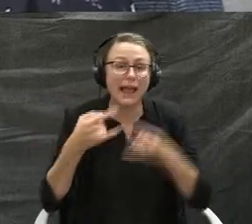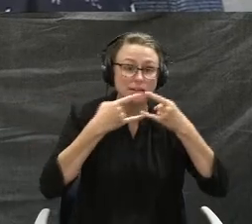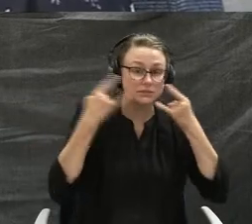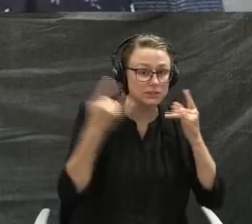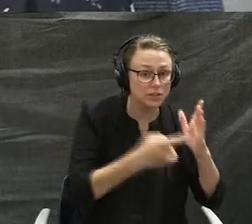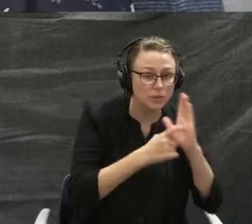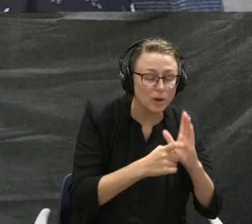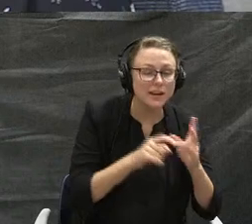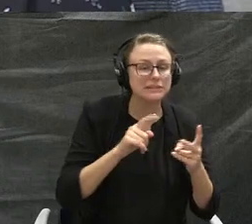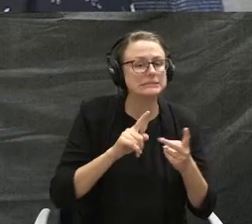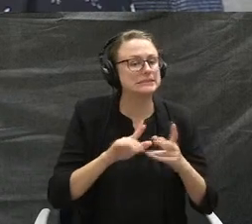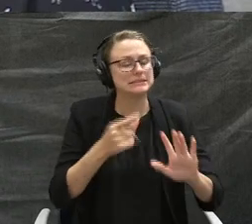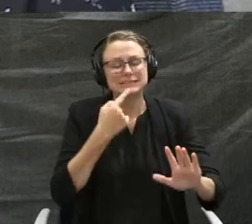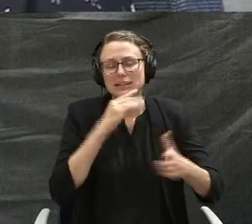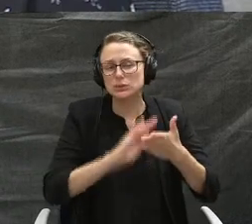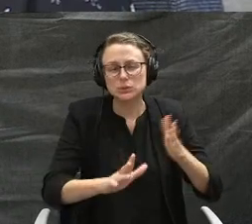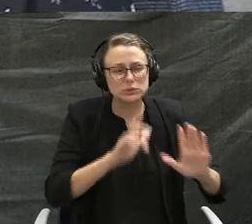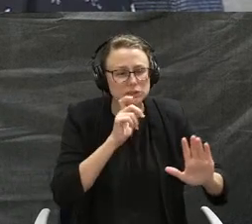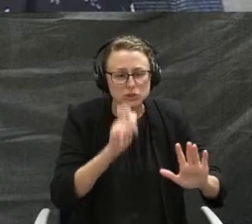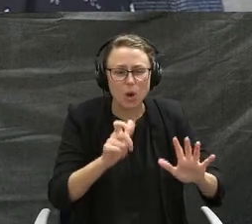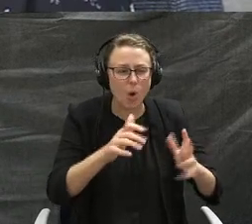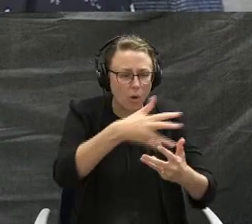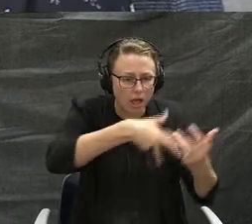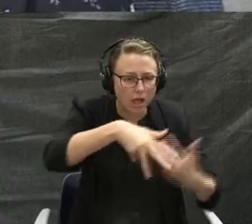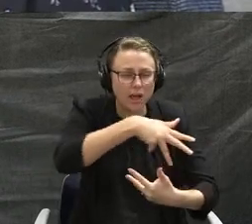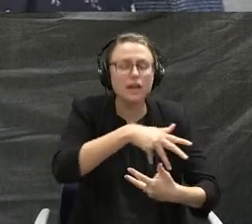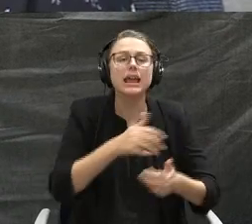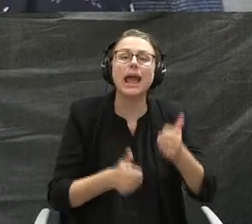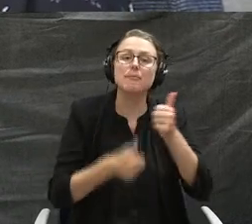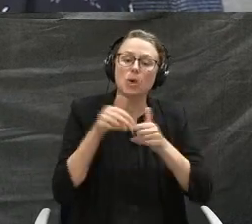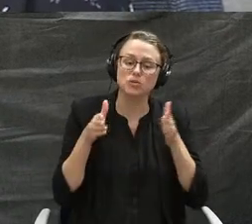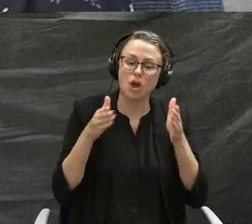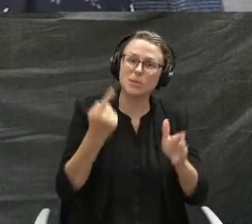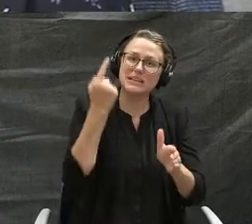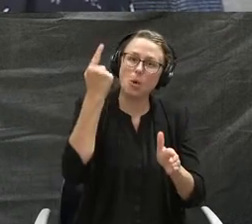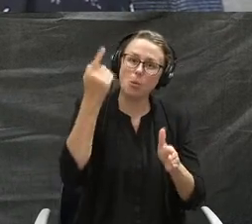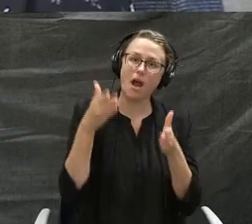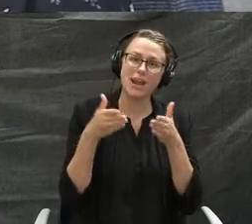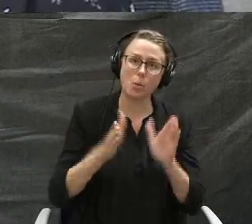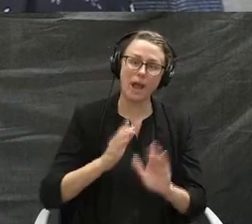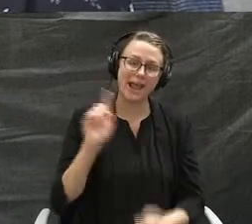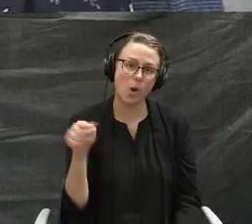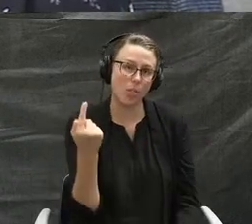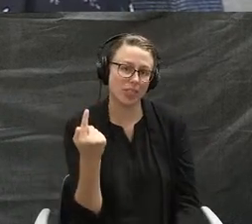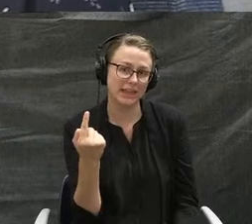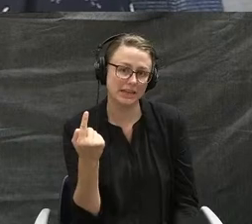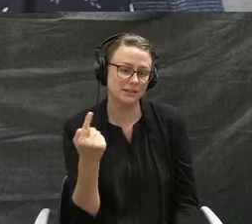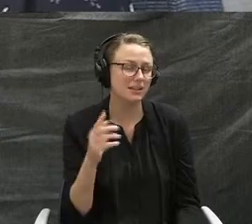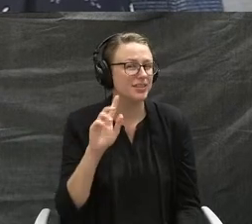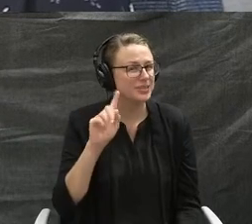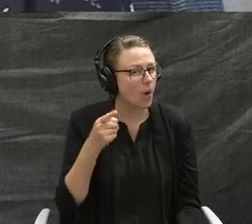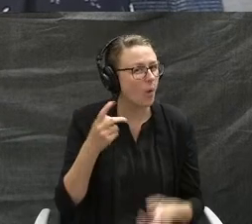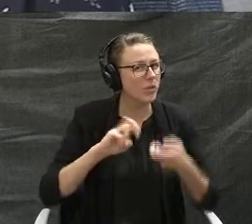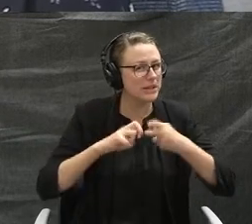most hallways. One way use only. The only problem with all of these precautions is that they do not actually decrease the